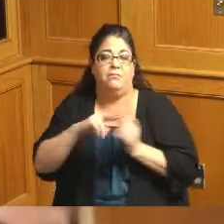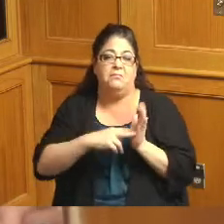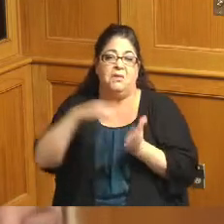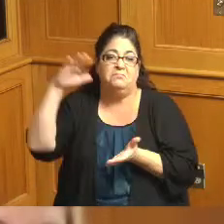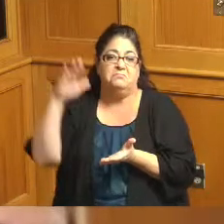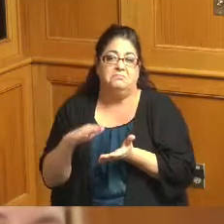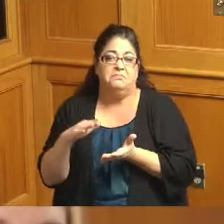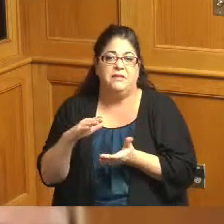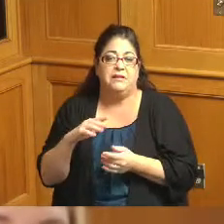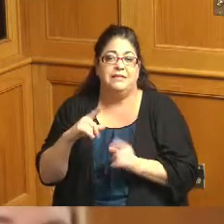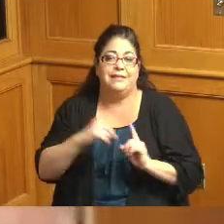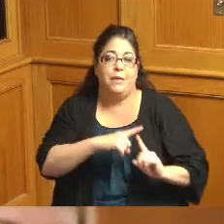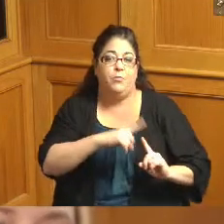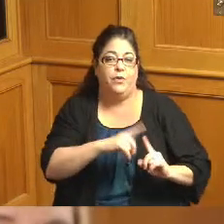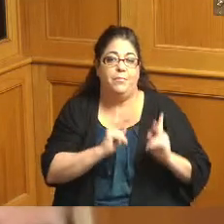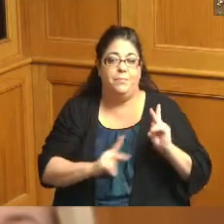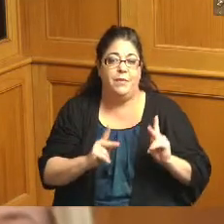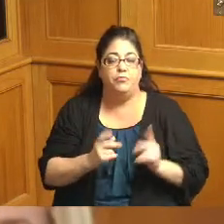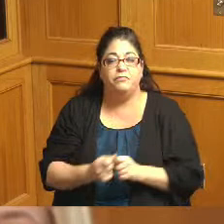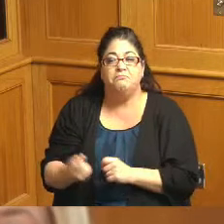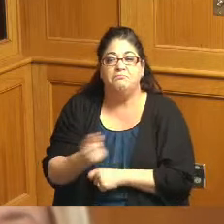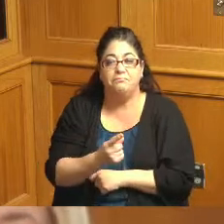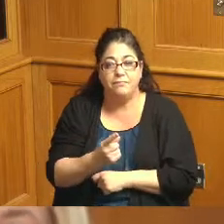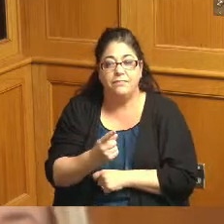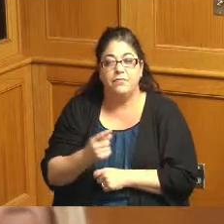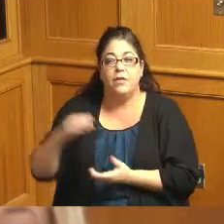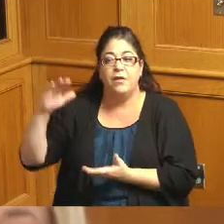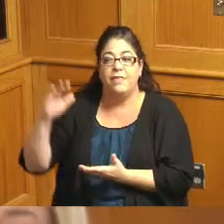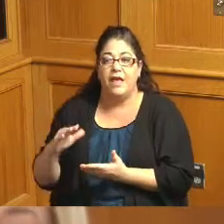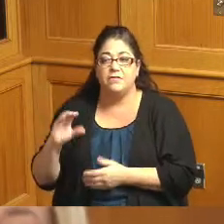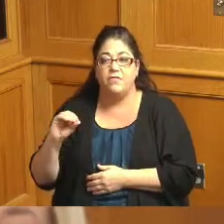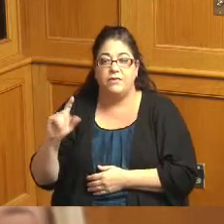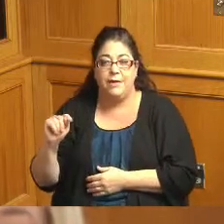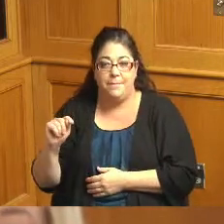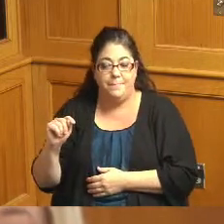bring in as many temporary folks and we won't have the need for as much overtime so that's what that